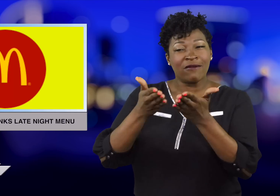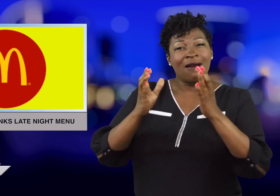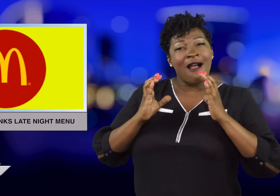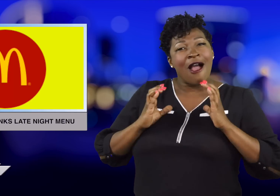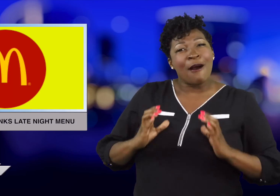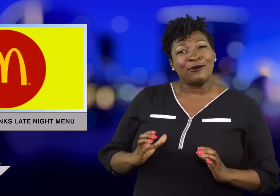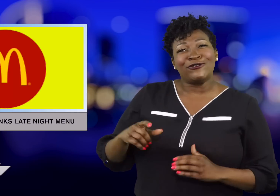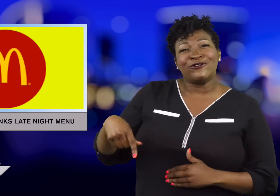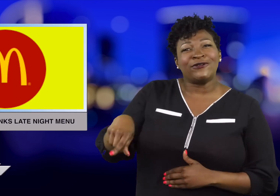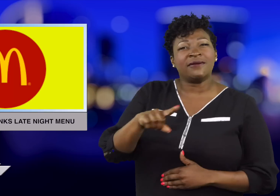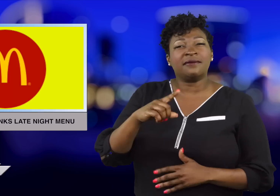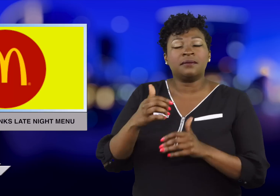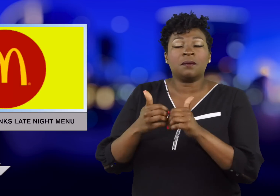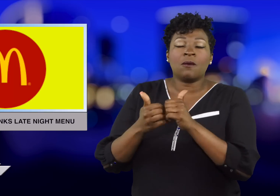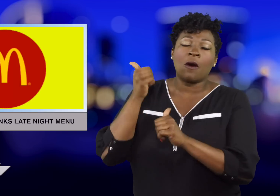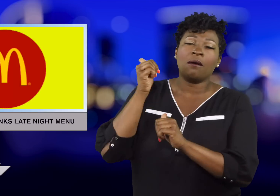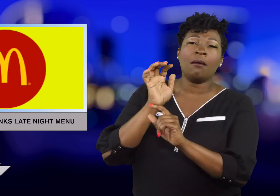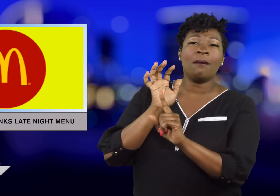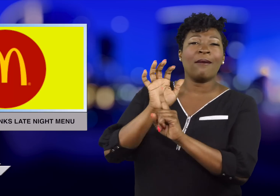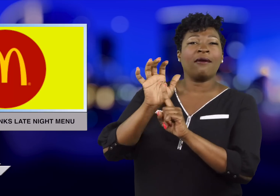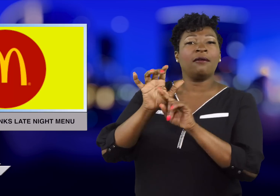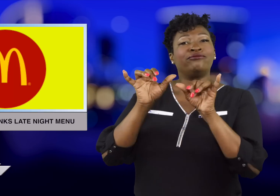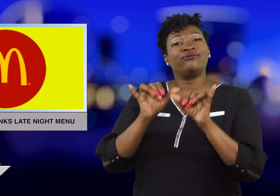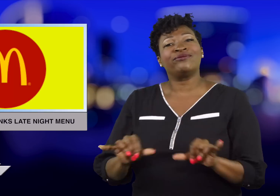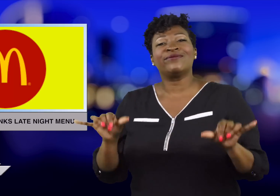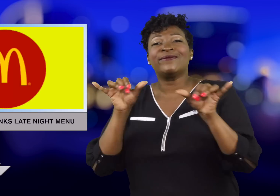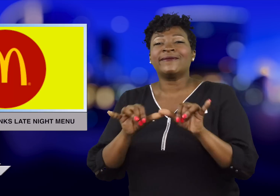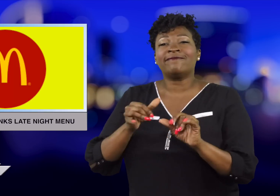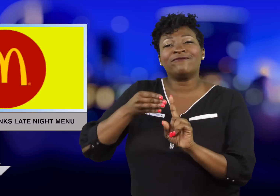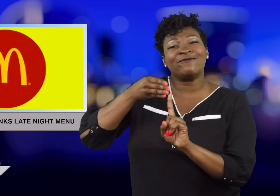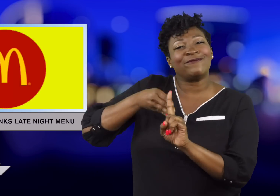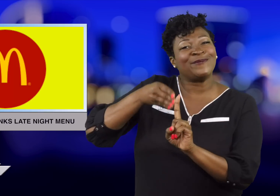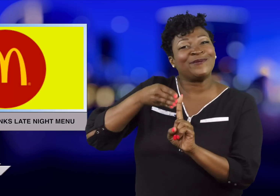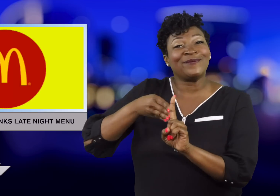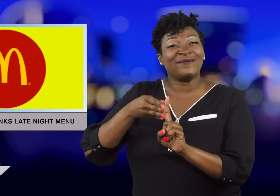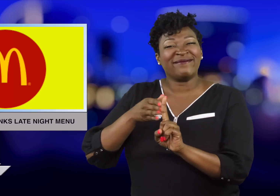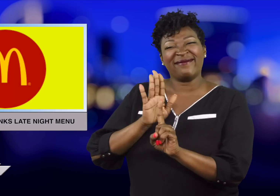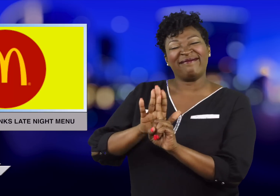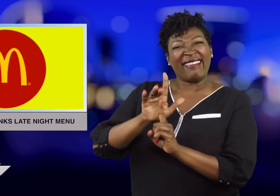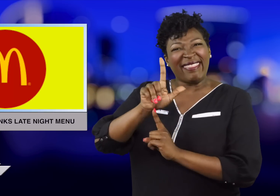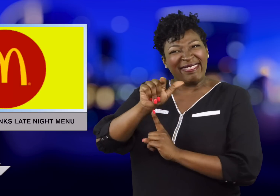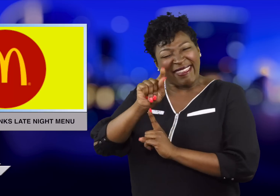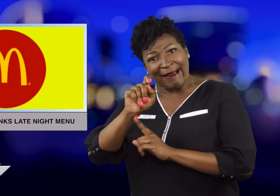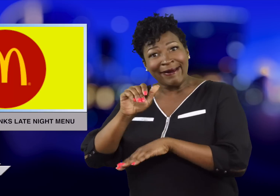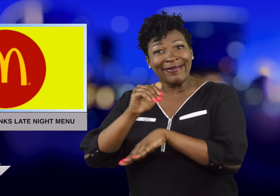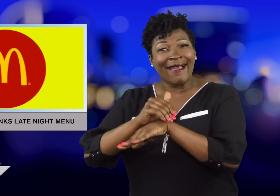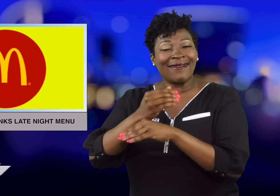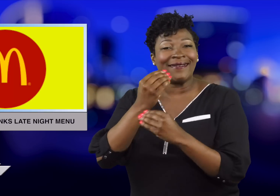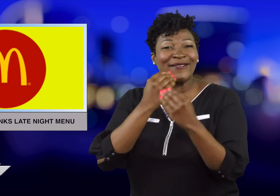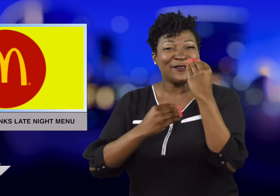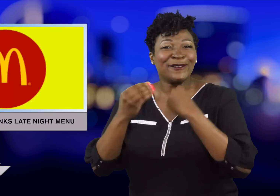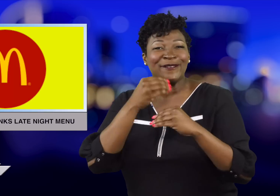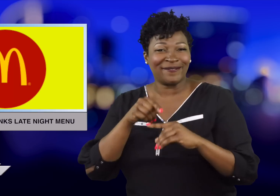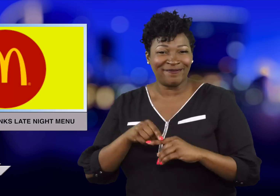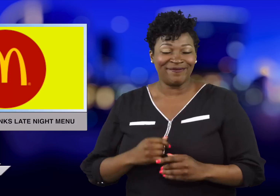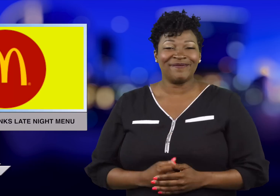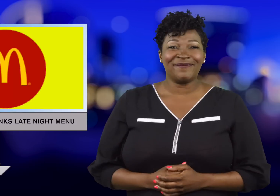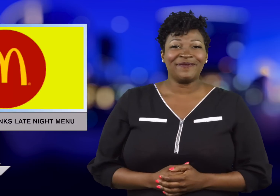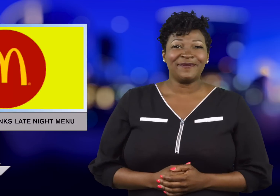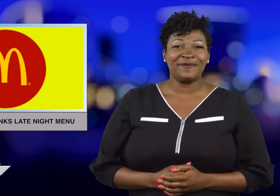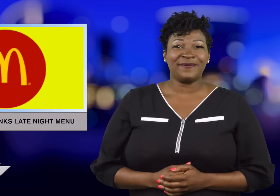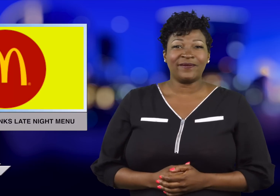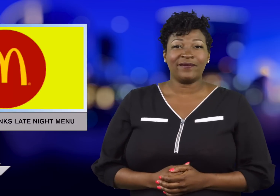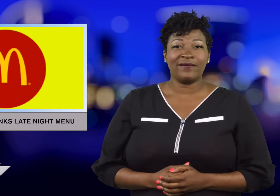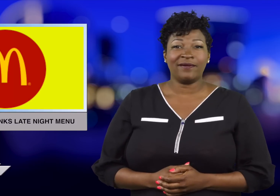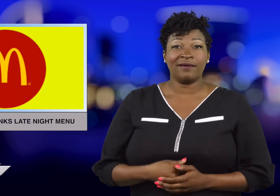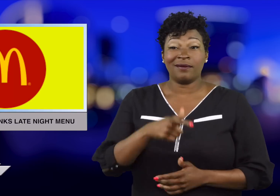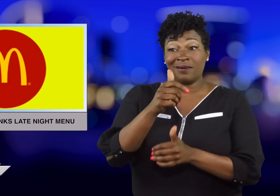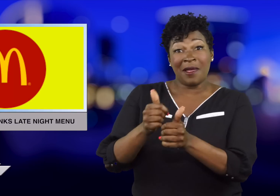by offering customers the most popular late-night items.